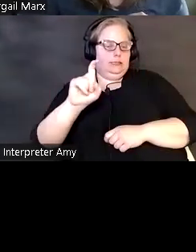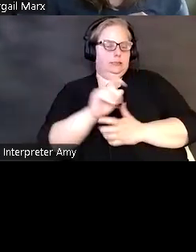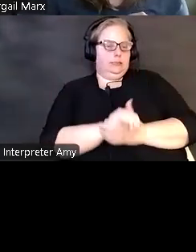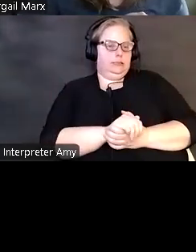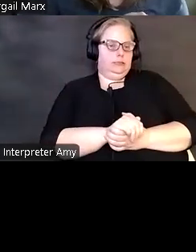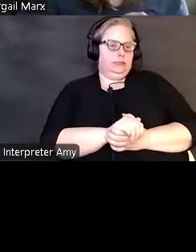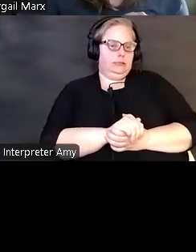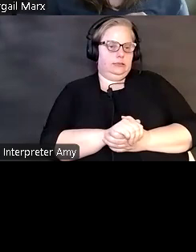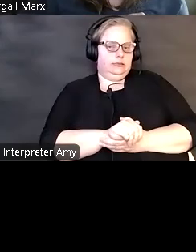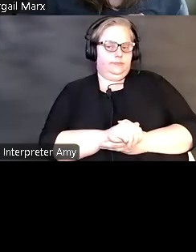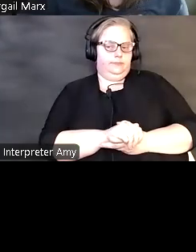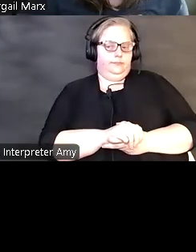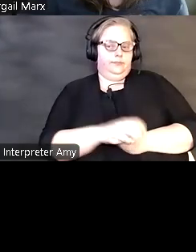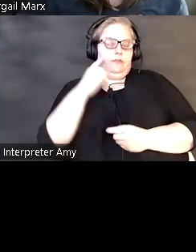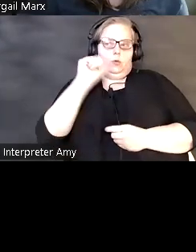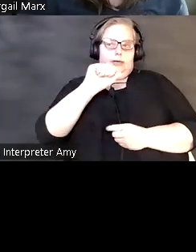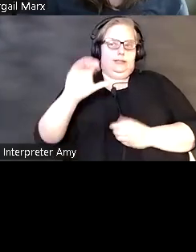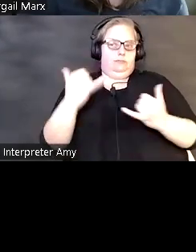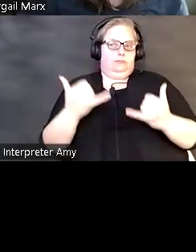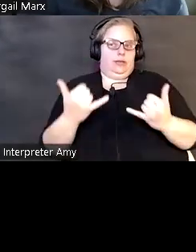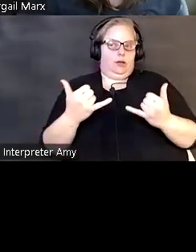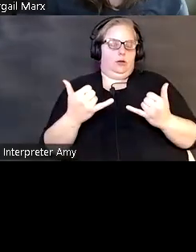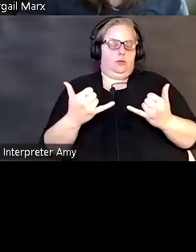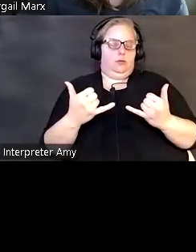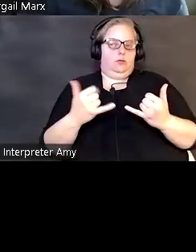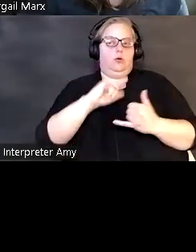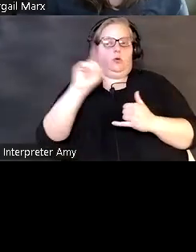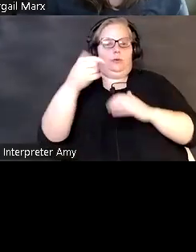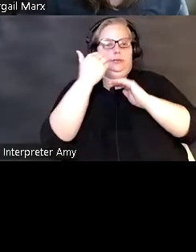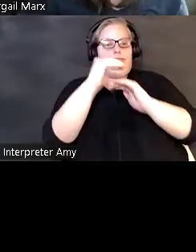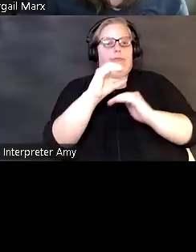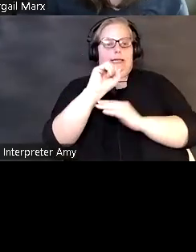For AAC right now, it is just speech language pathologists.